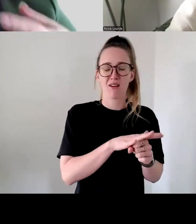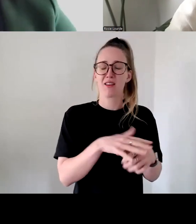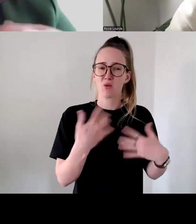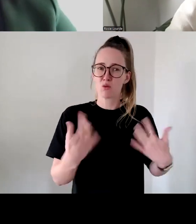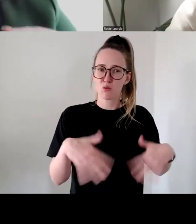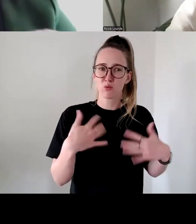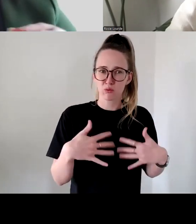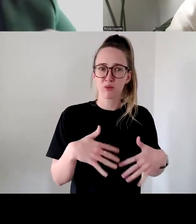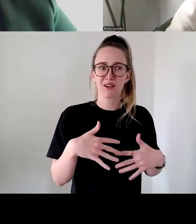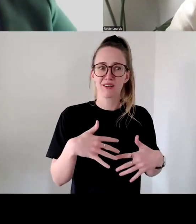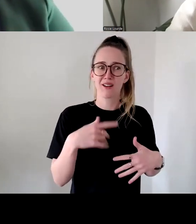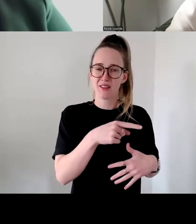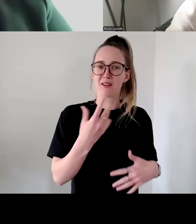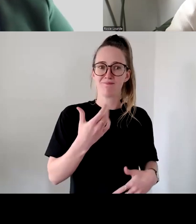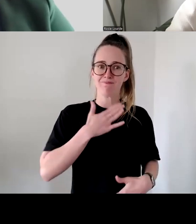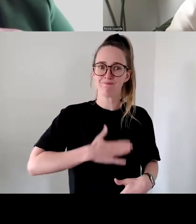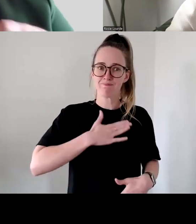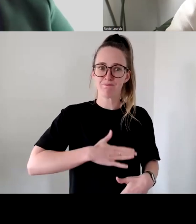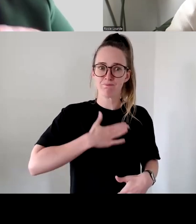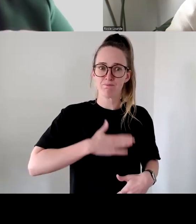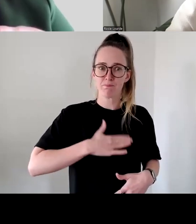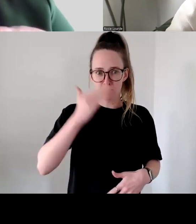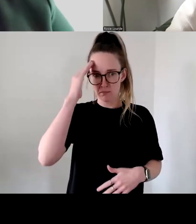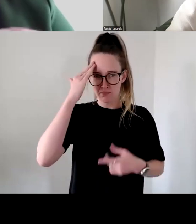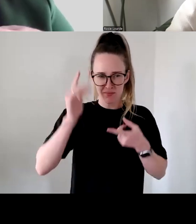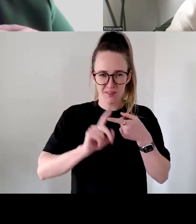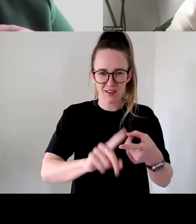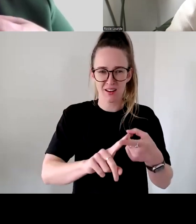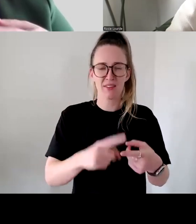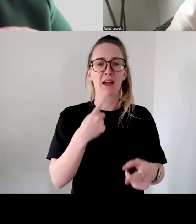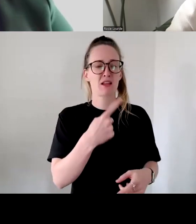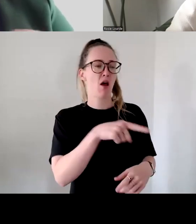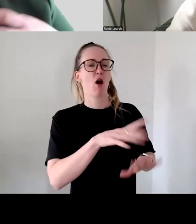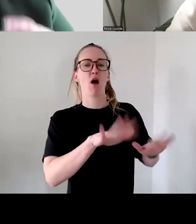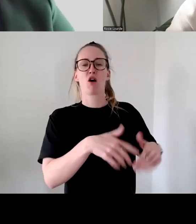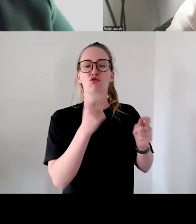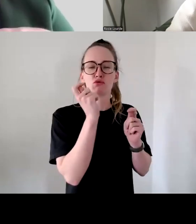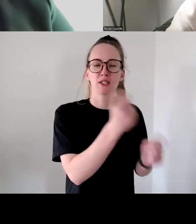that's being kind of a mark of honour that you put up with a lot of rubbish.